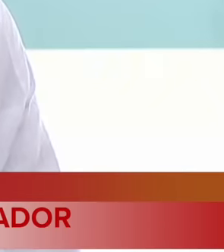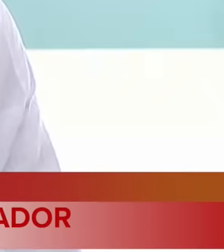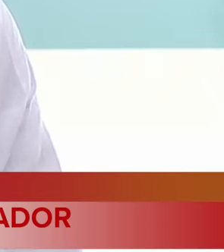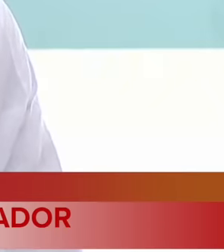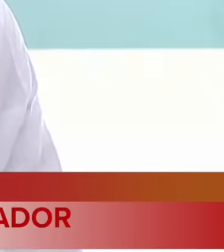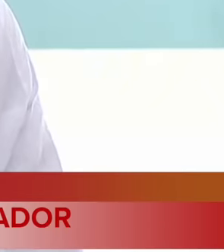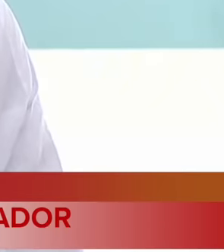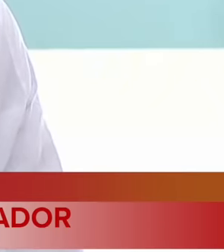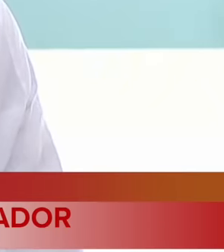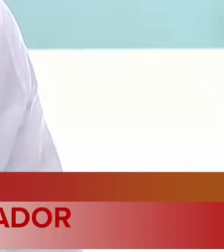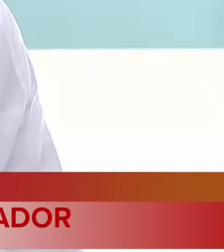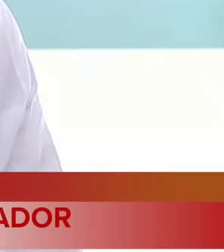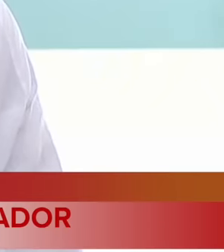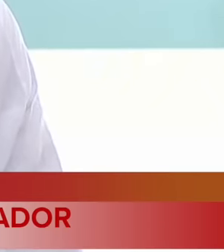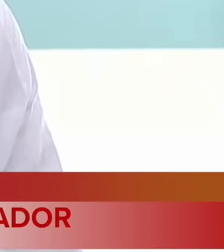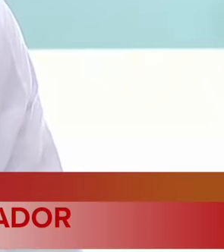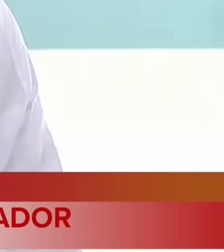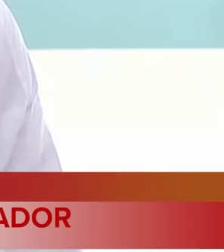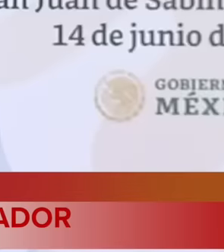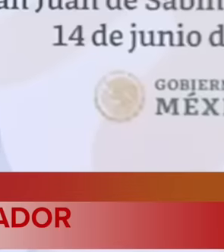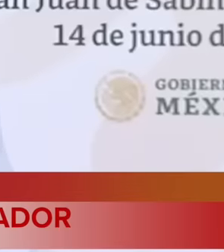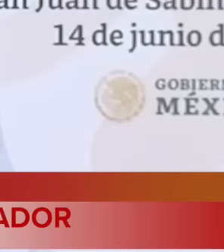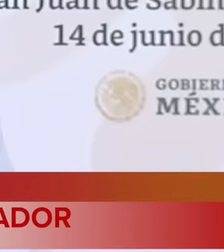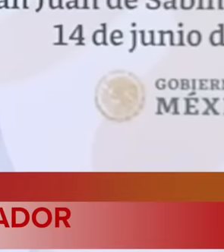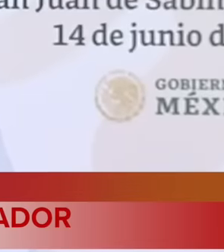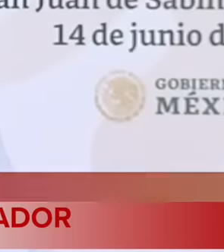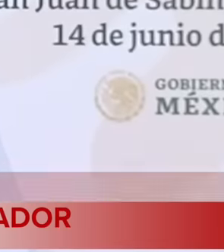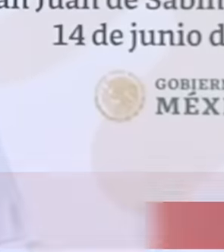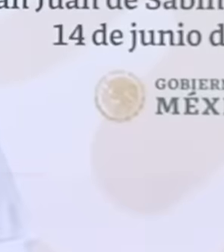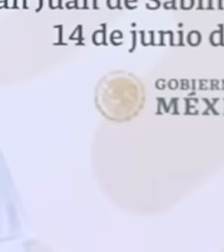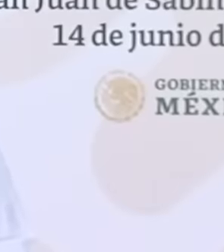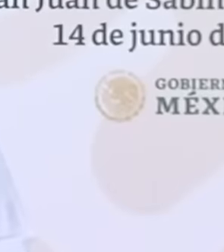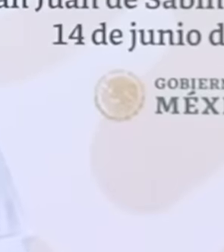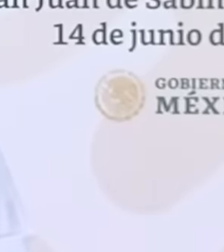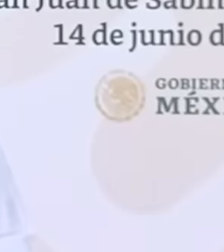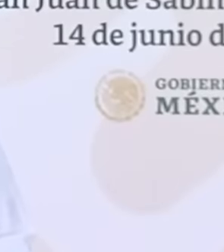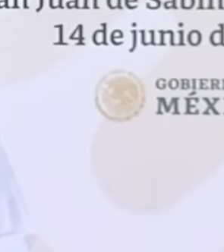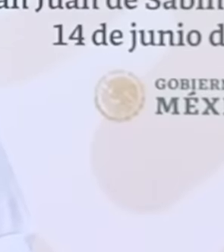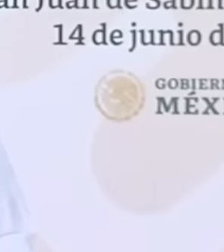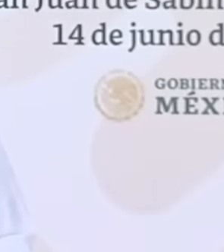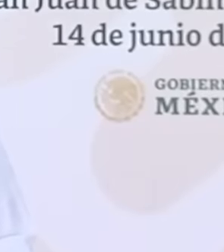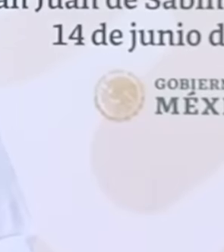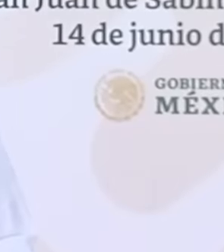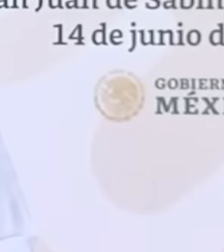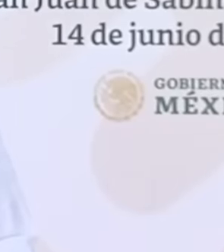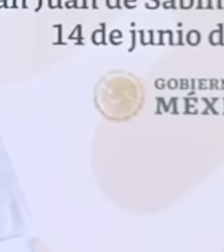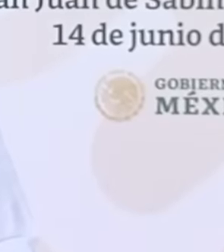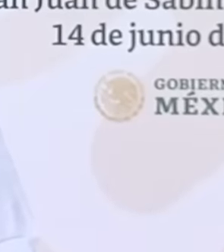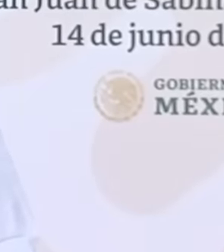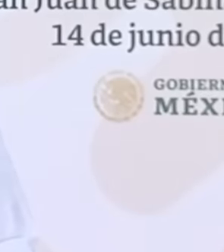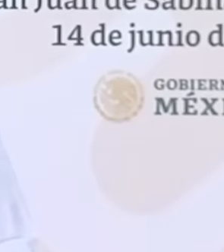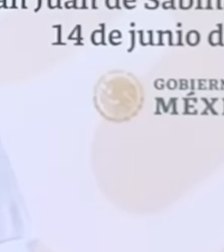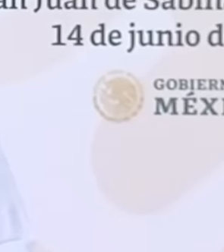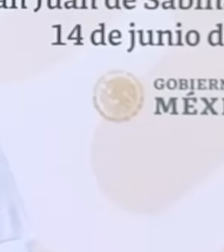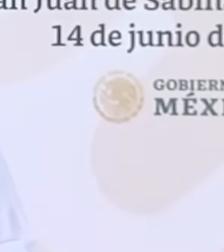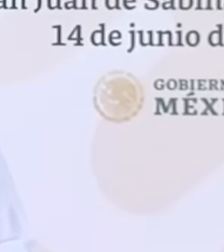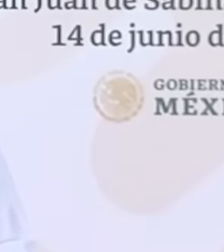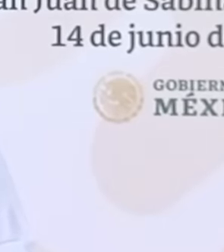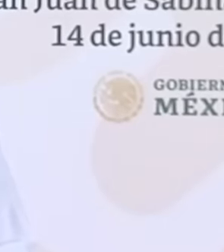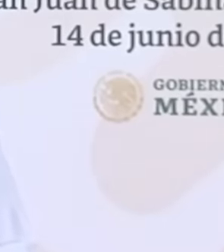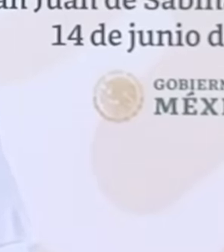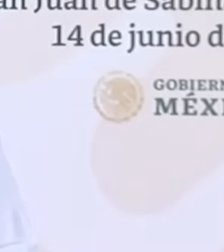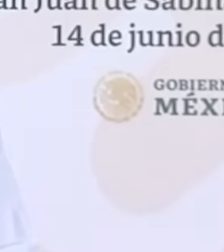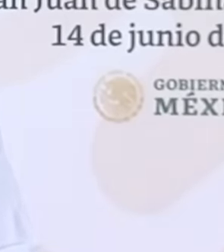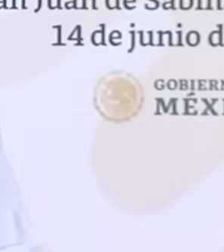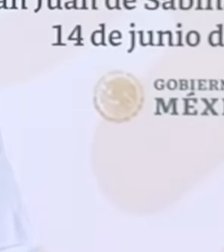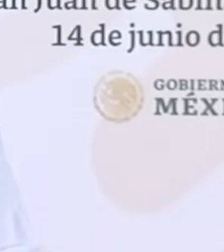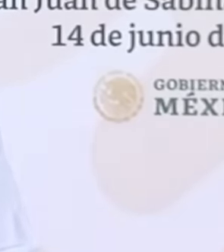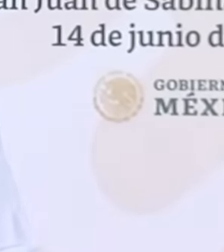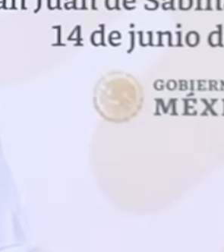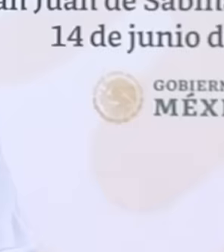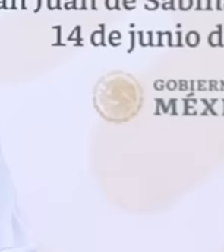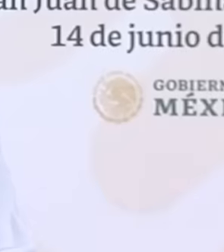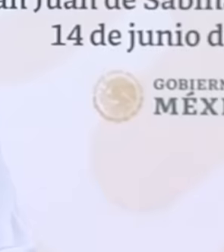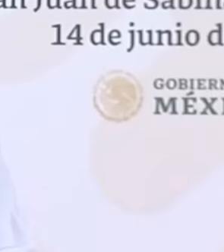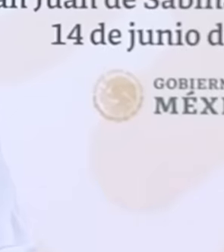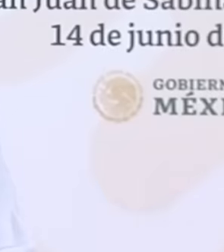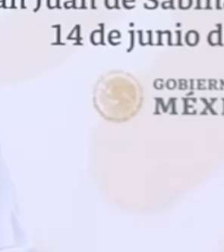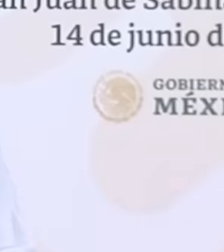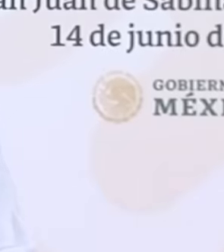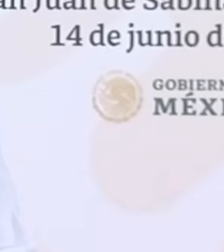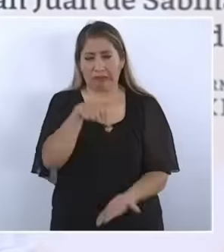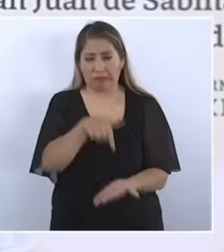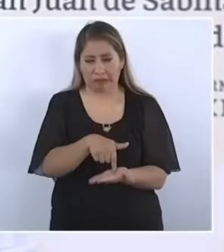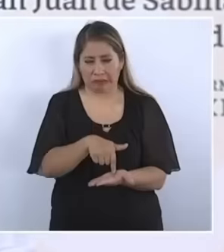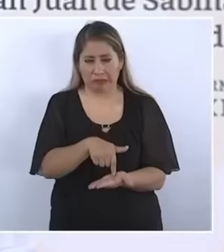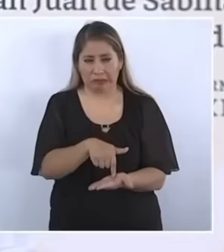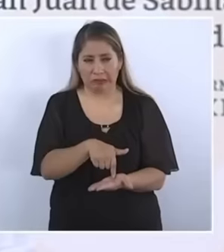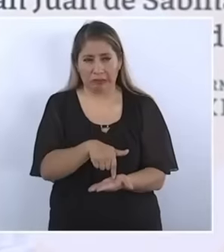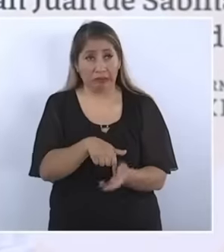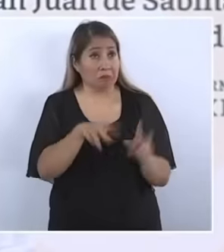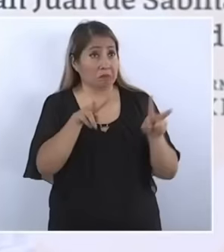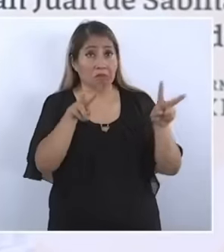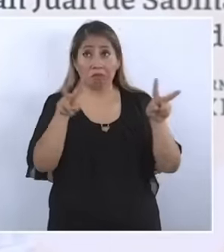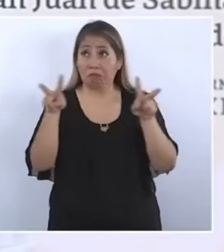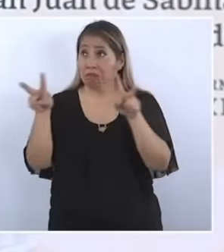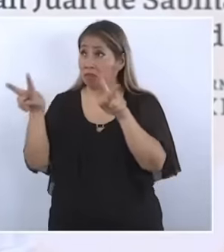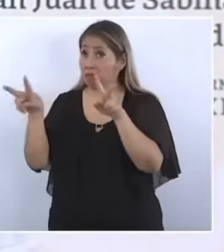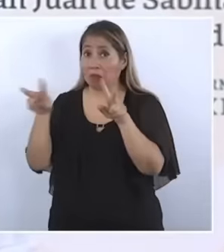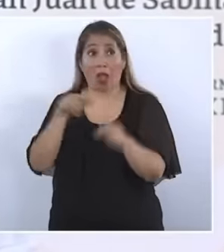start a tour of the country Here on this site in this important